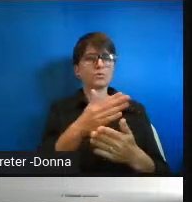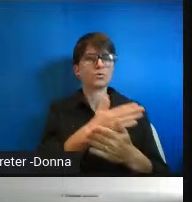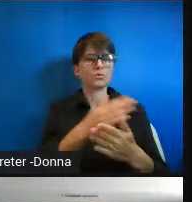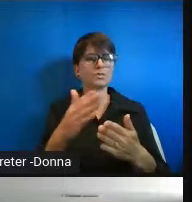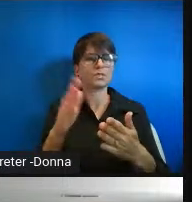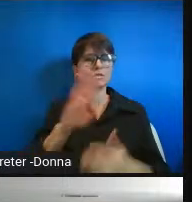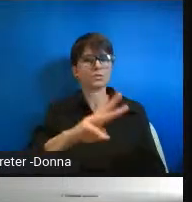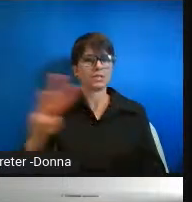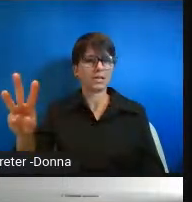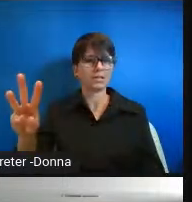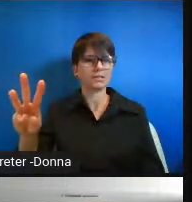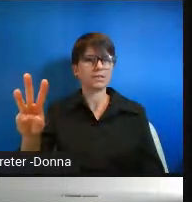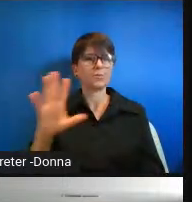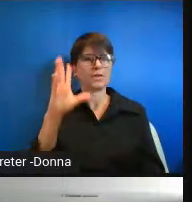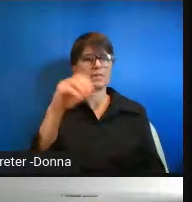I have taken a short video demonstrating another